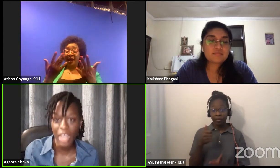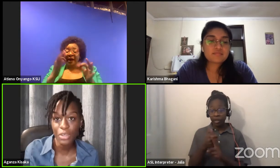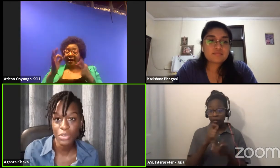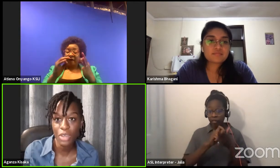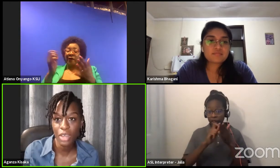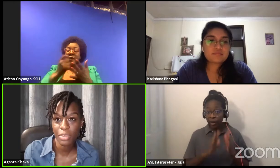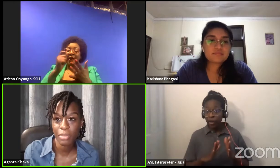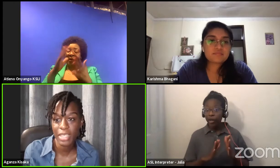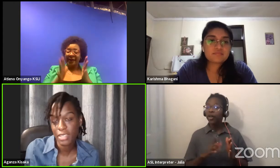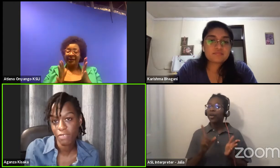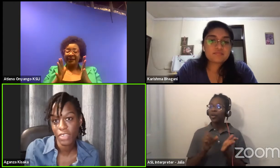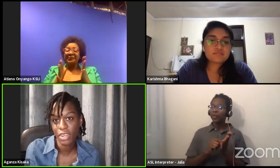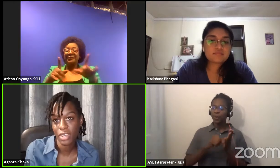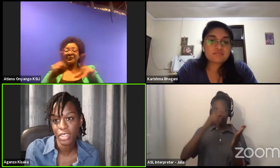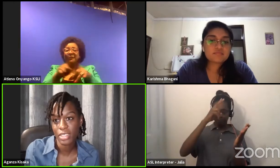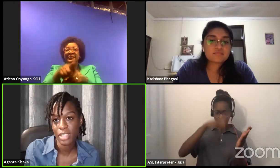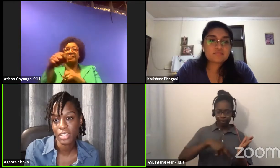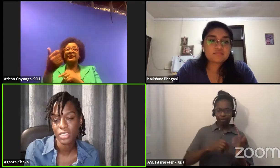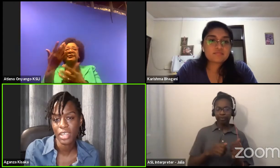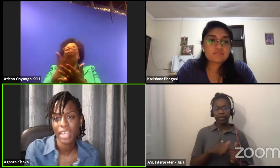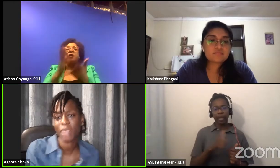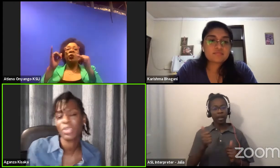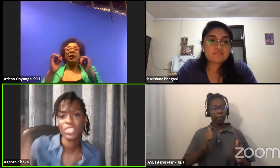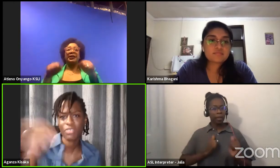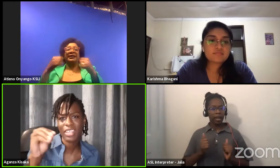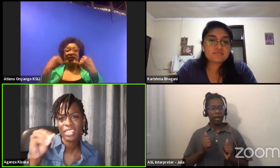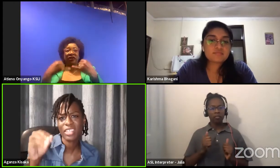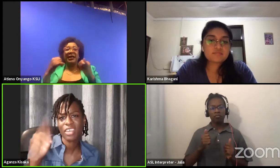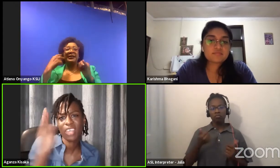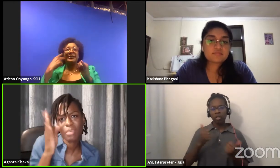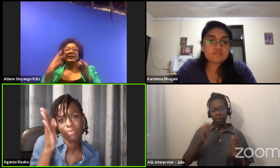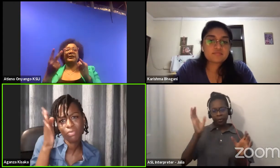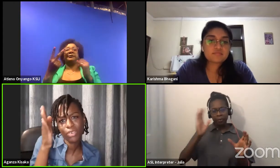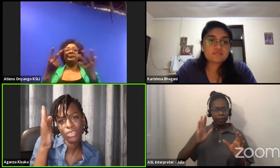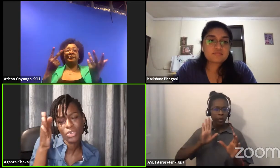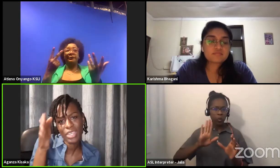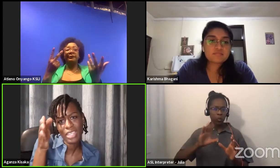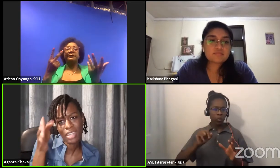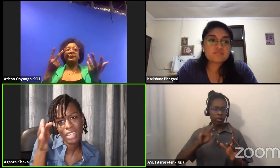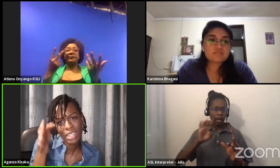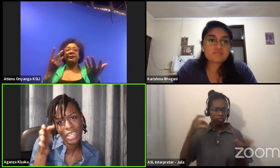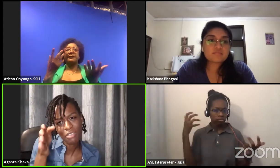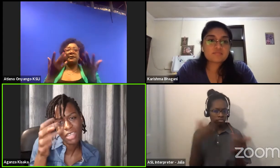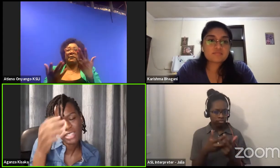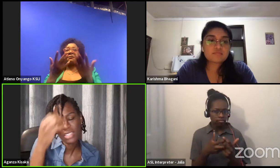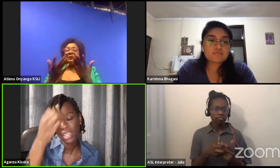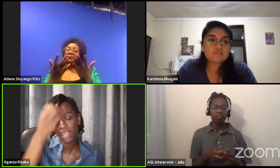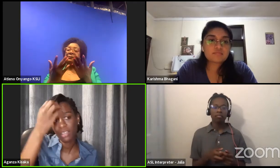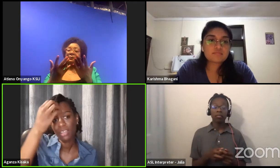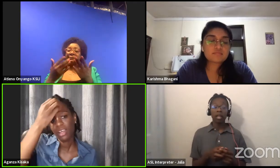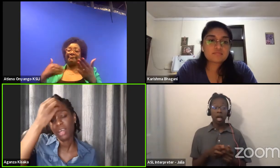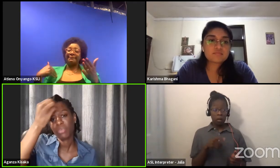and so other plays and figure out the style that you like and once you find that style keep going down that lane of that style.